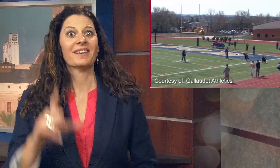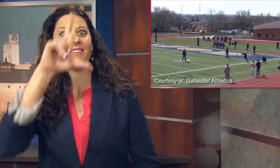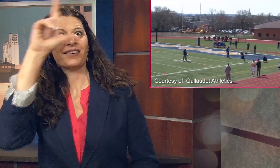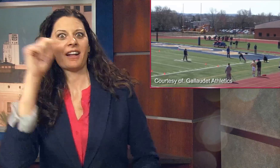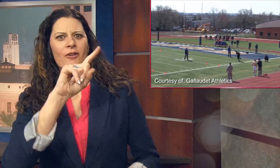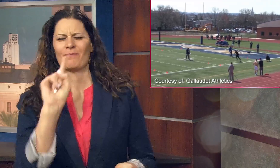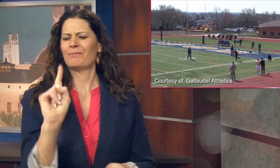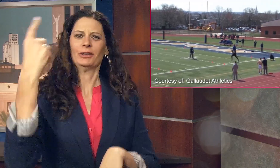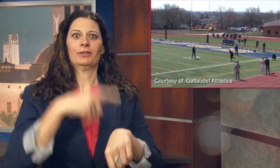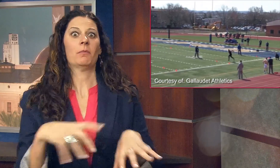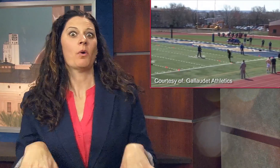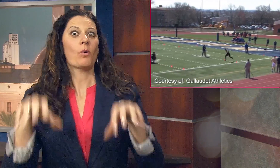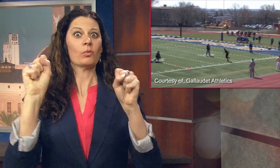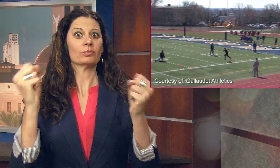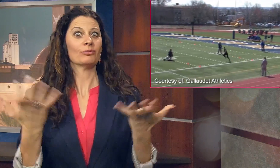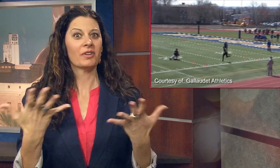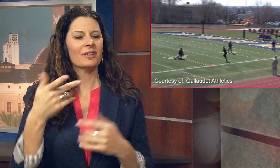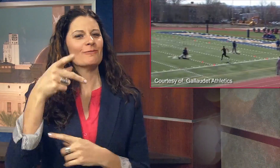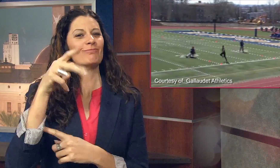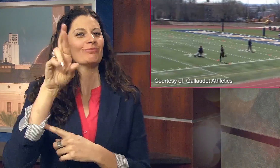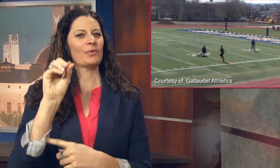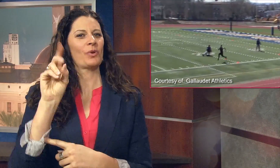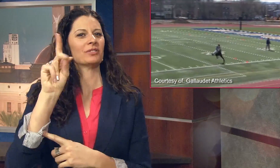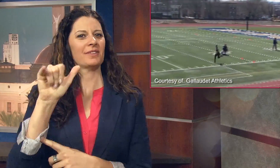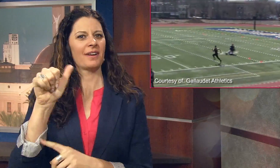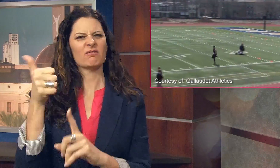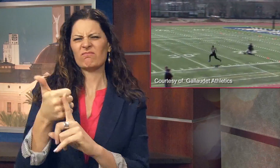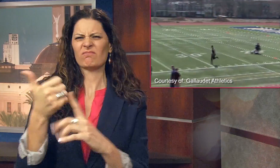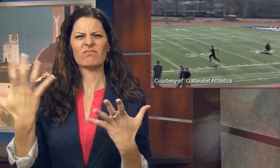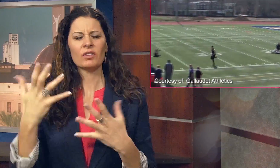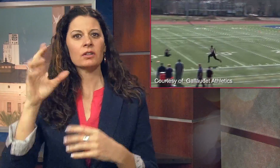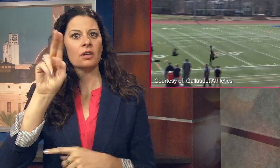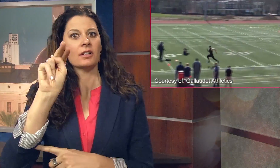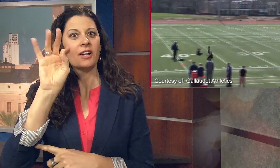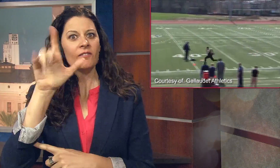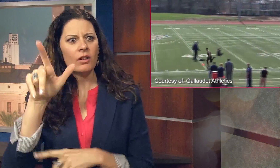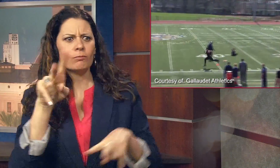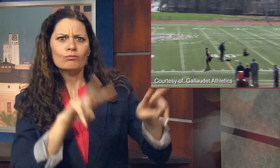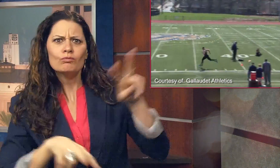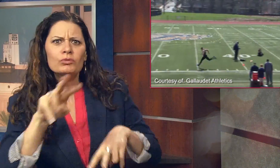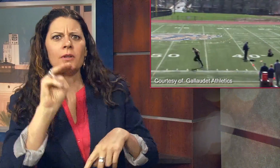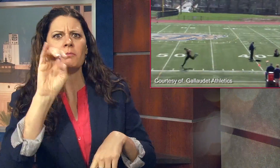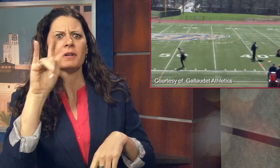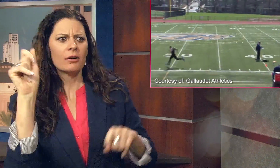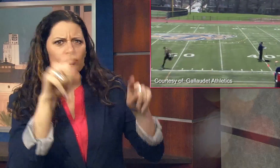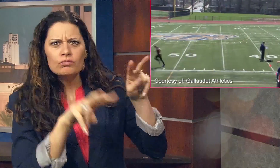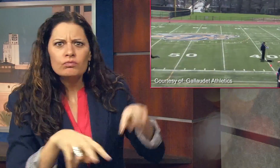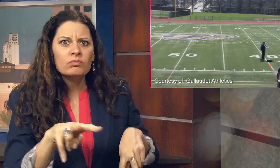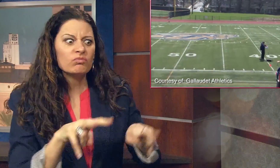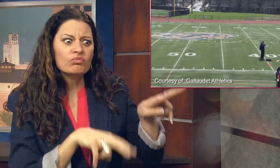N-F-L SCOUTS VISITED GALLAUDET UNIVERSITY FOR ITS FIRST EVER PRO DAY LAST WEEK. ADHAM